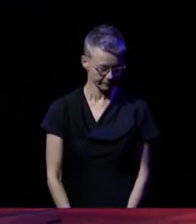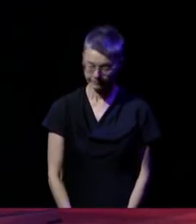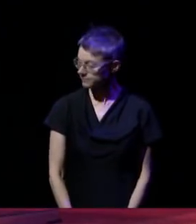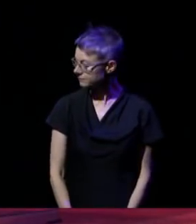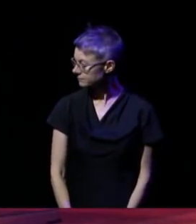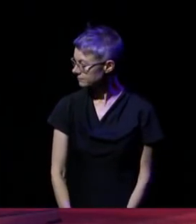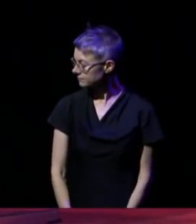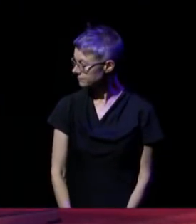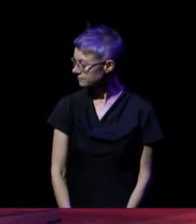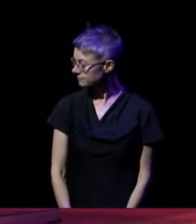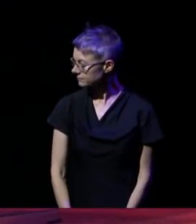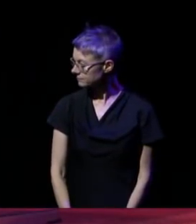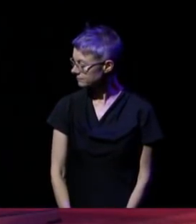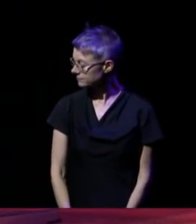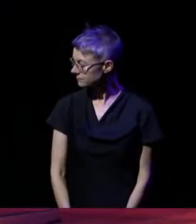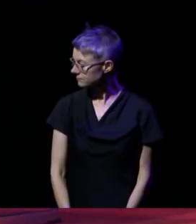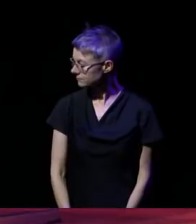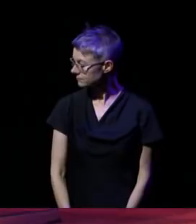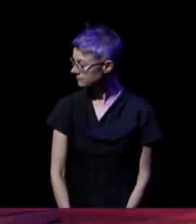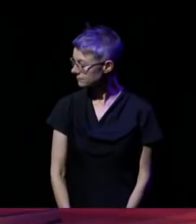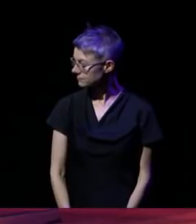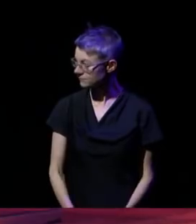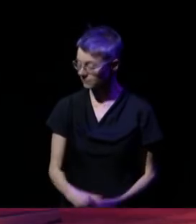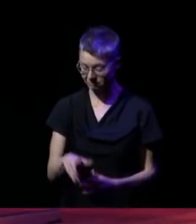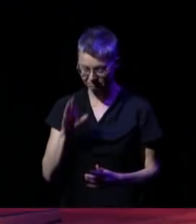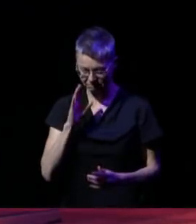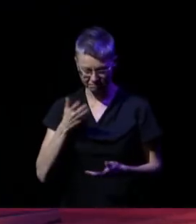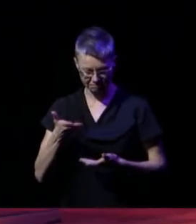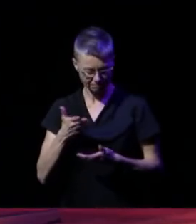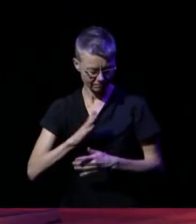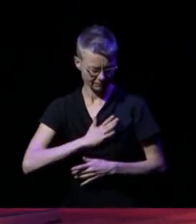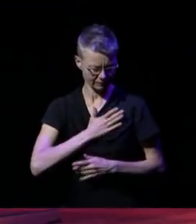This has all been really, really good and I think a really important conversation to have.